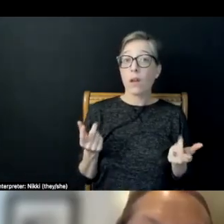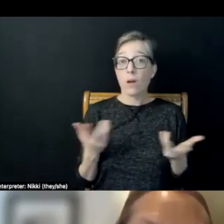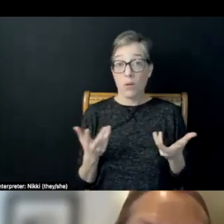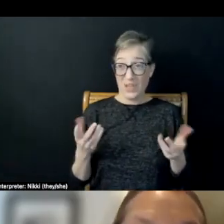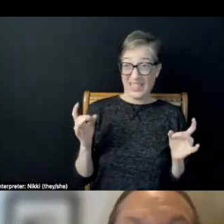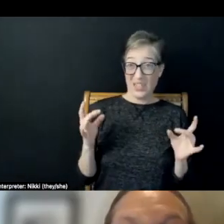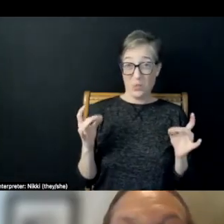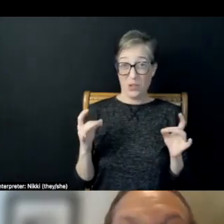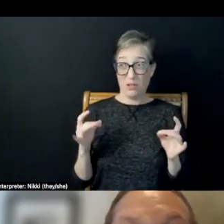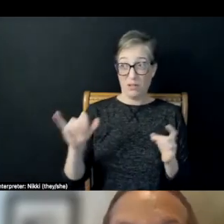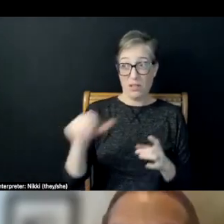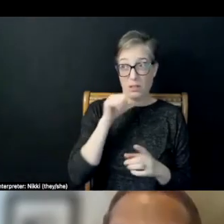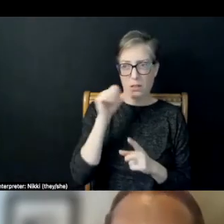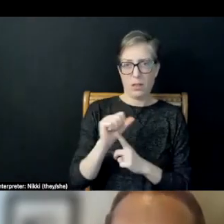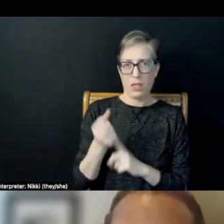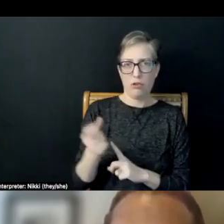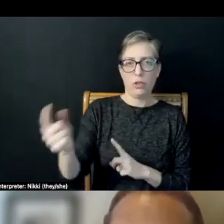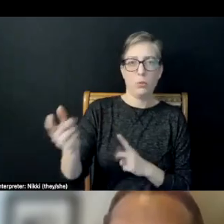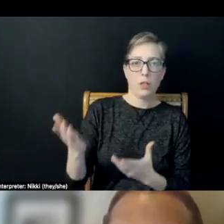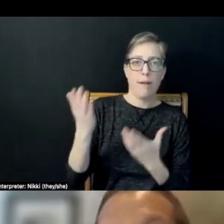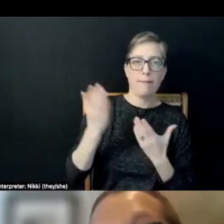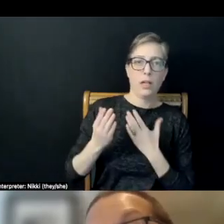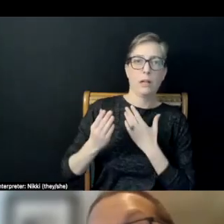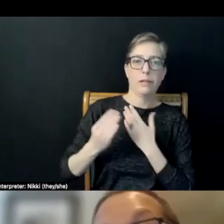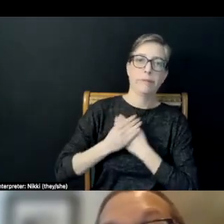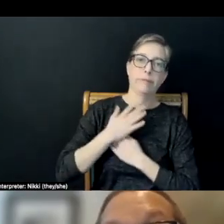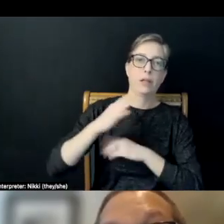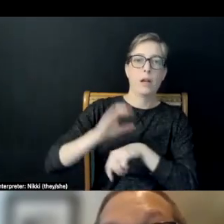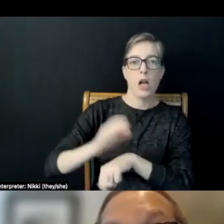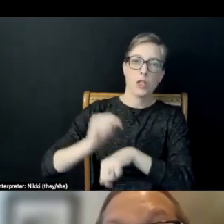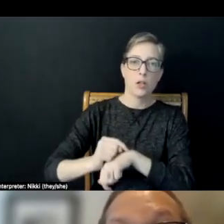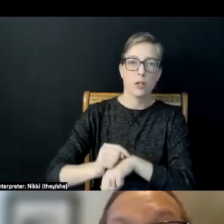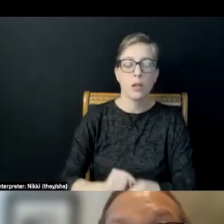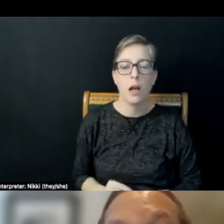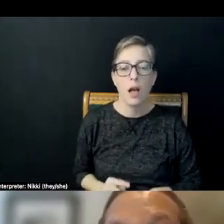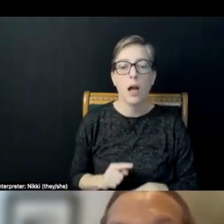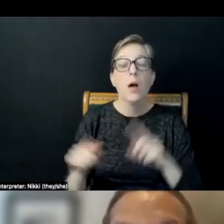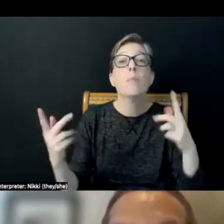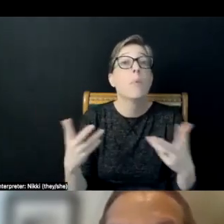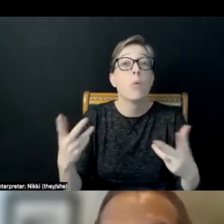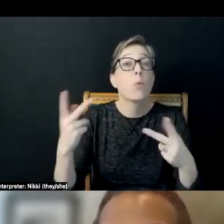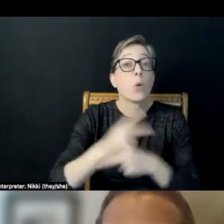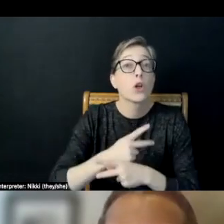she was just offering a consult. But what makes it even worse is that for the paper that she waved in front of me,